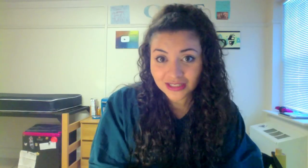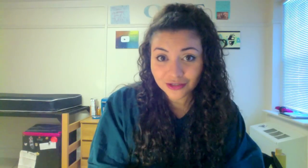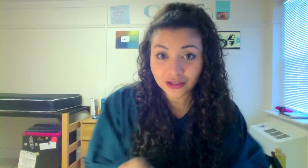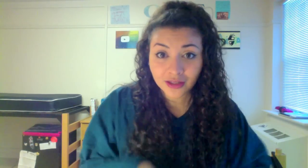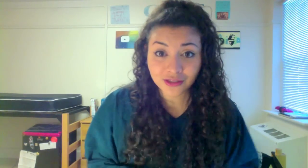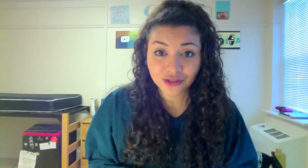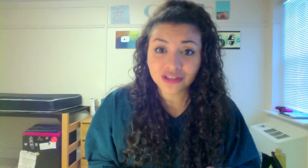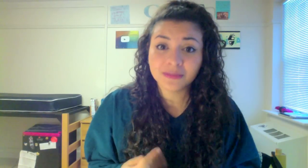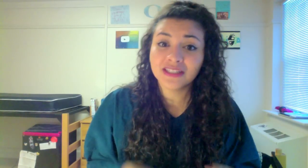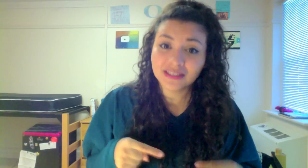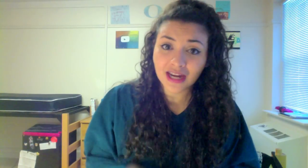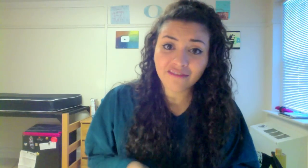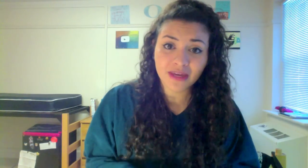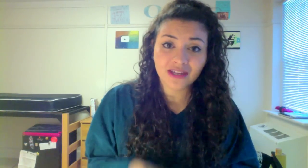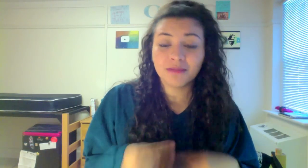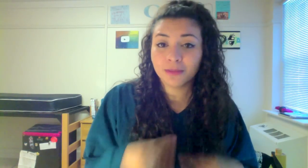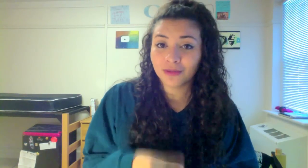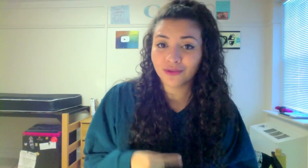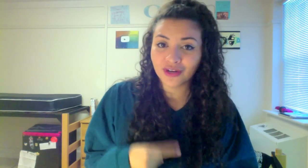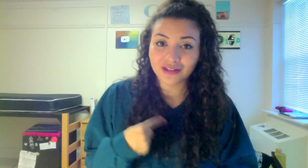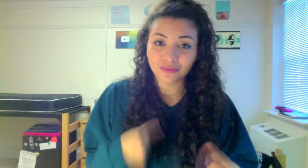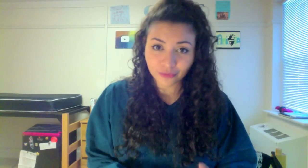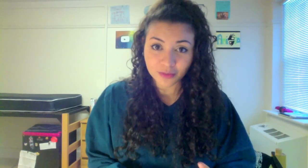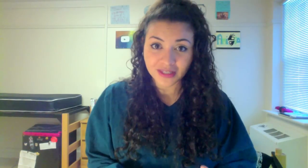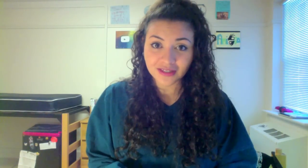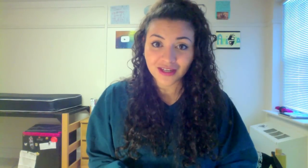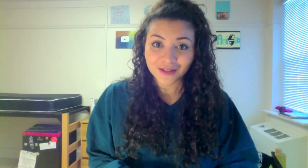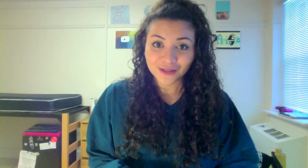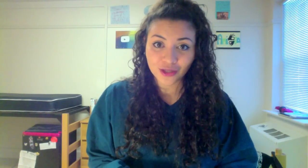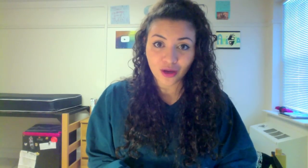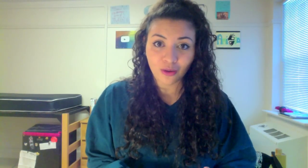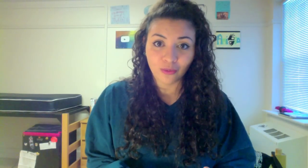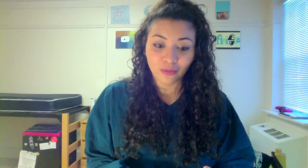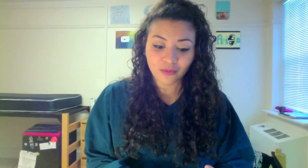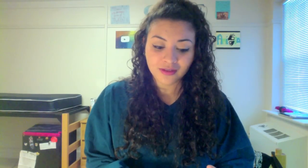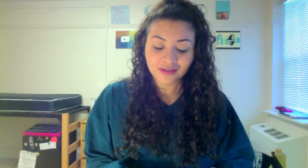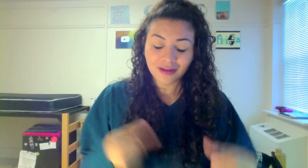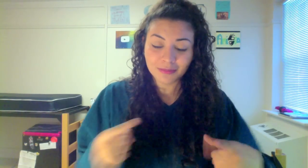teacher! These are just mistakes that I've made and ppl have corrected for me. So Im